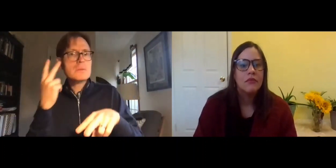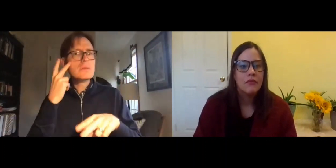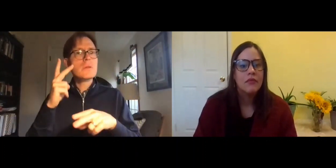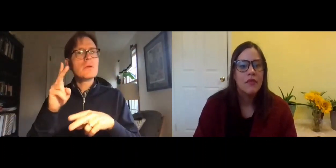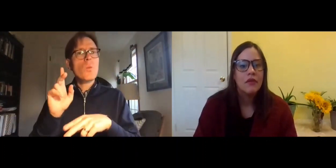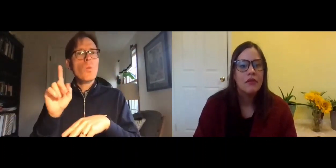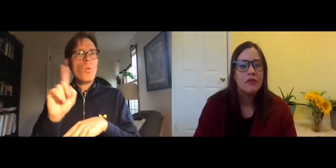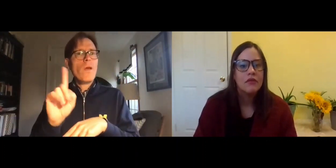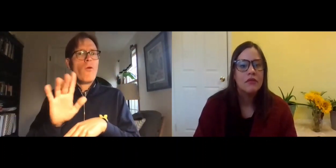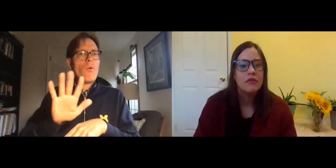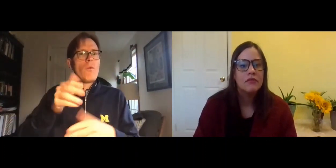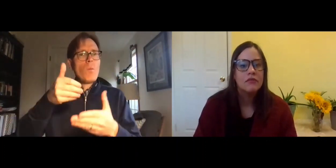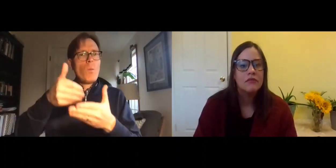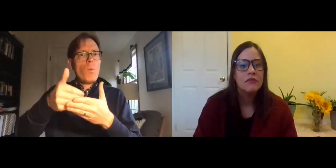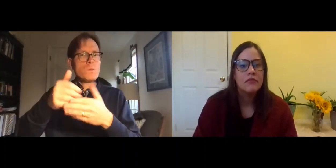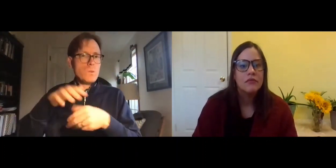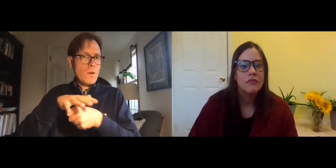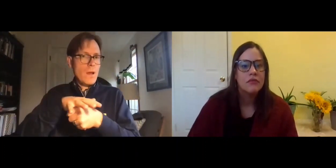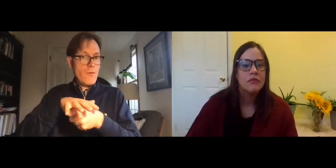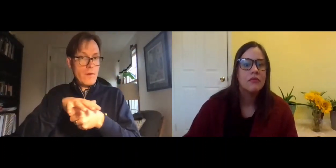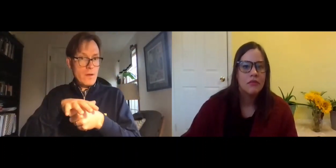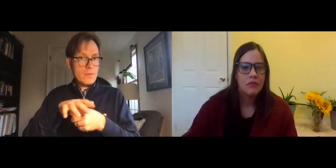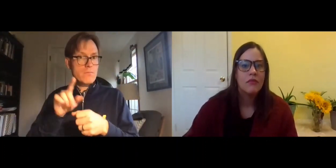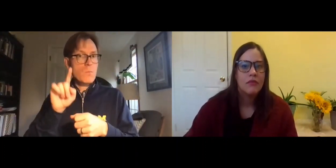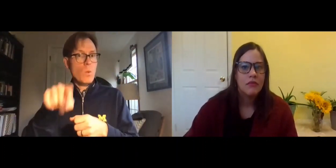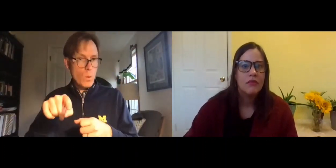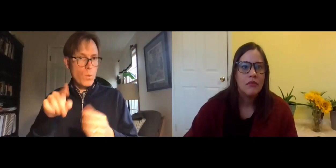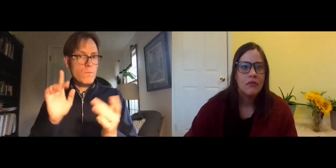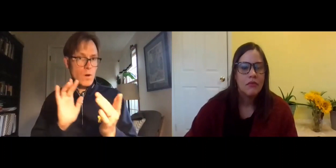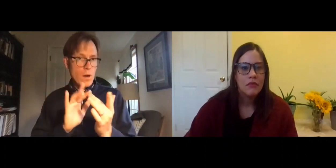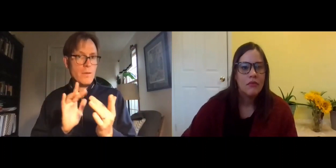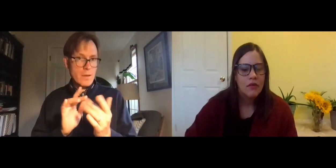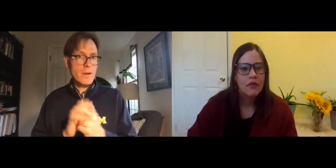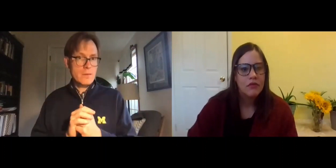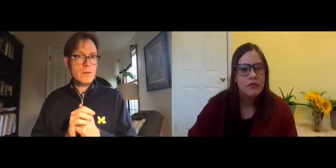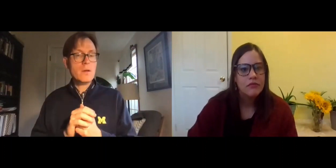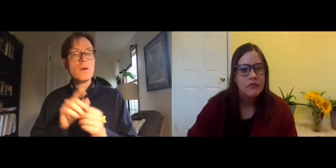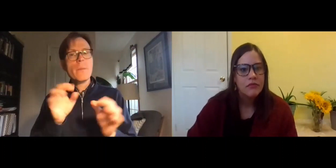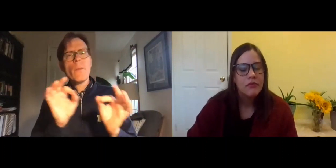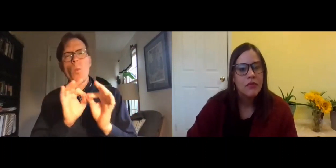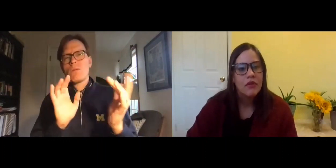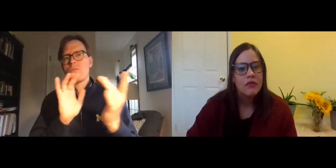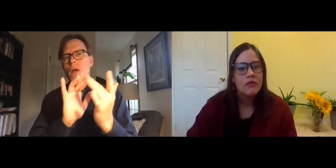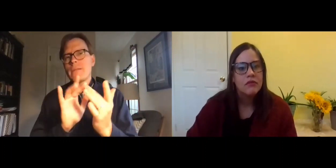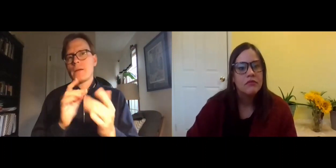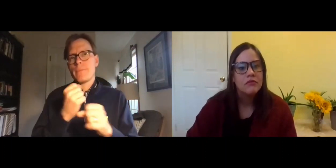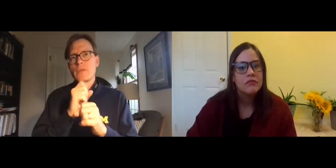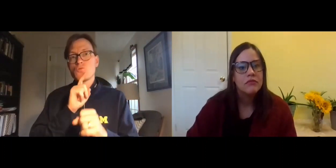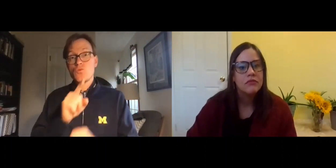testing sites, it'll show you what testing sites are close by.